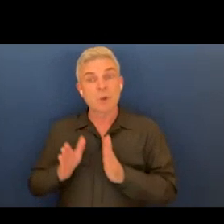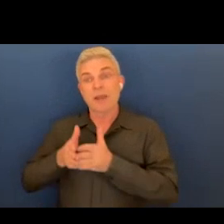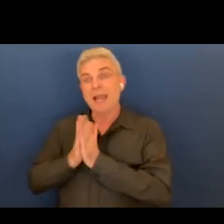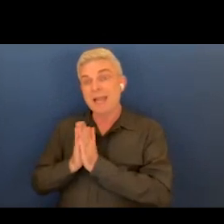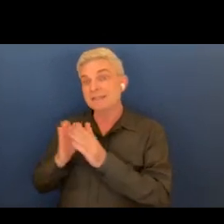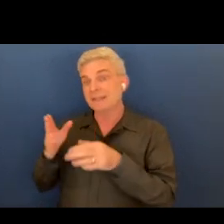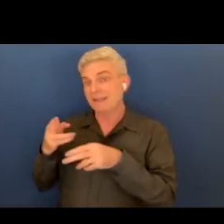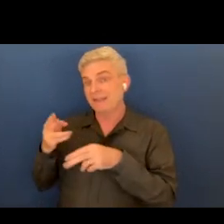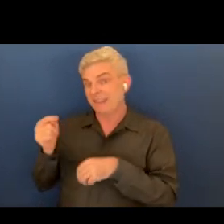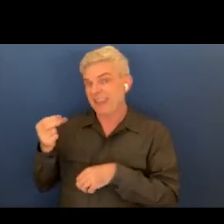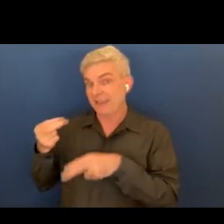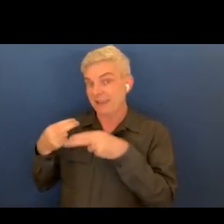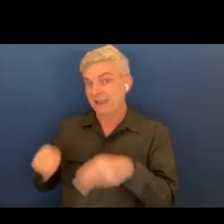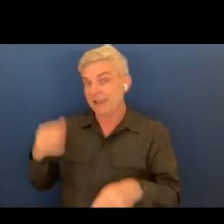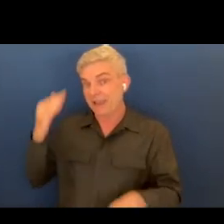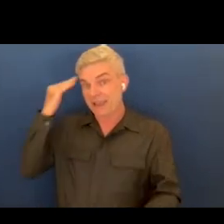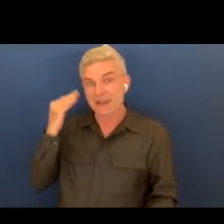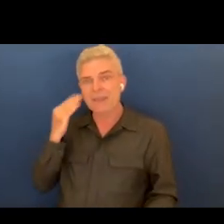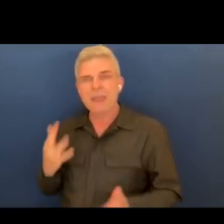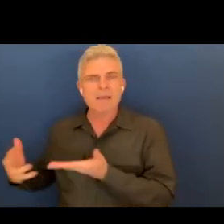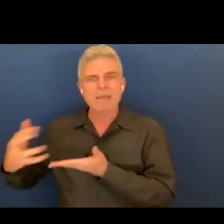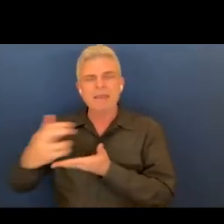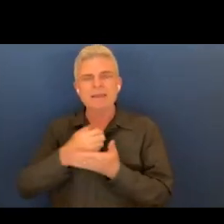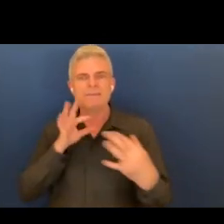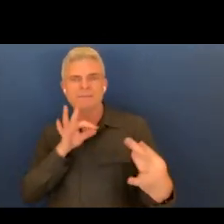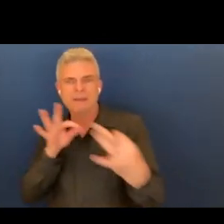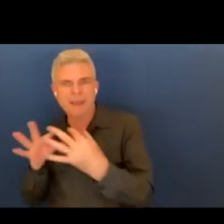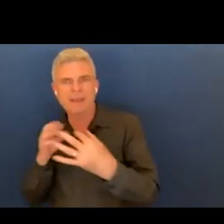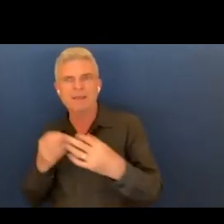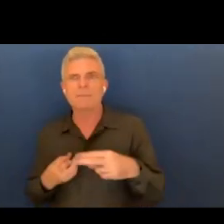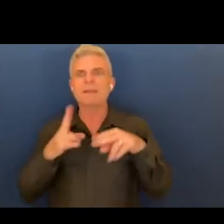collected feedback, and applied usability improvements, especially